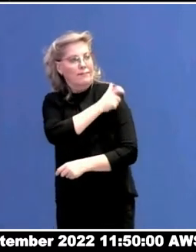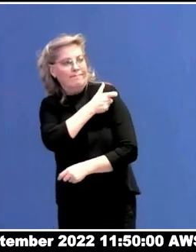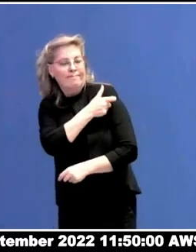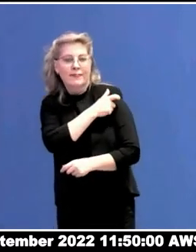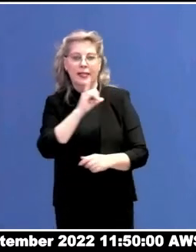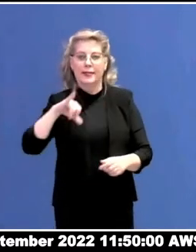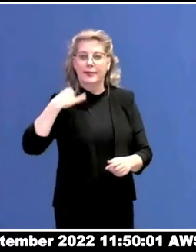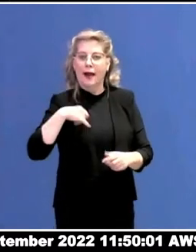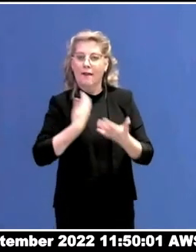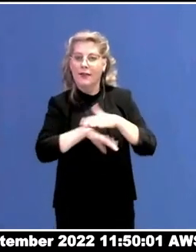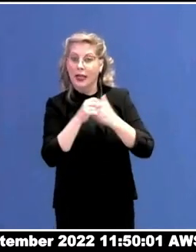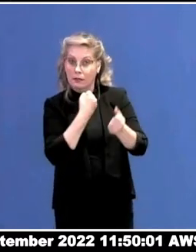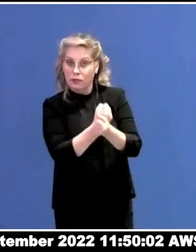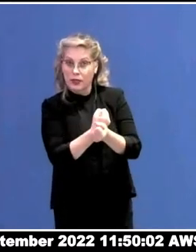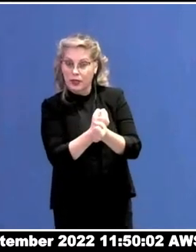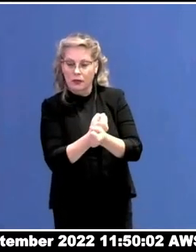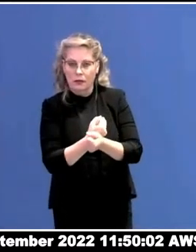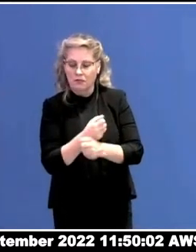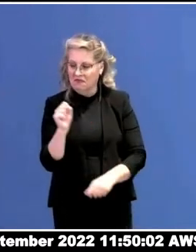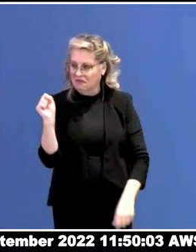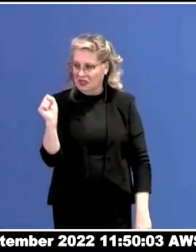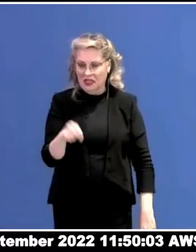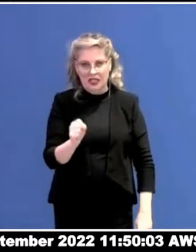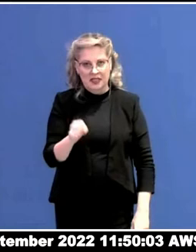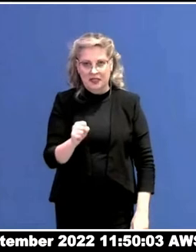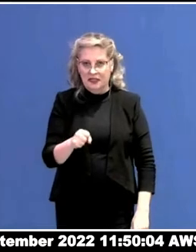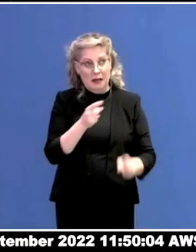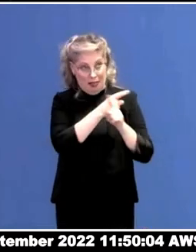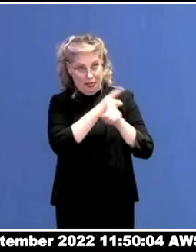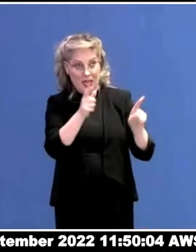Because people saw what we did worked. People saw the respect that we gave to many.